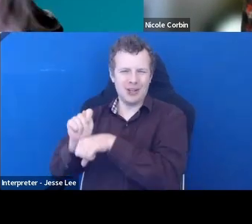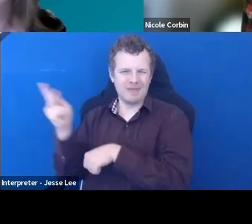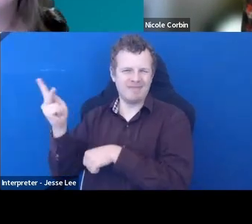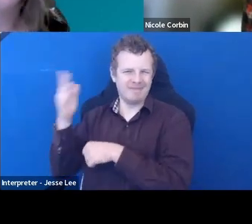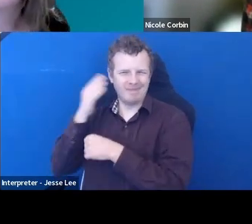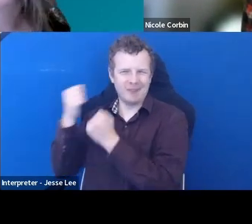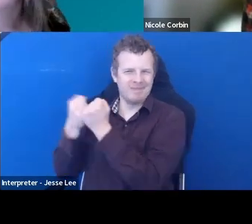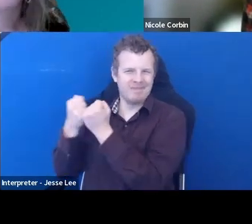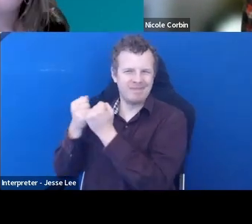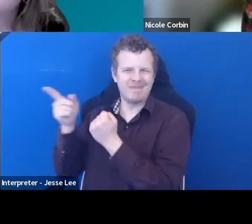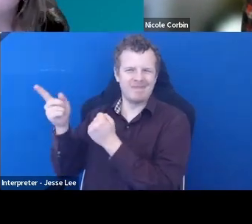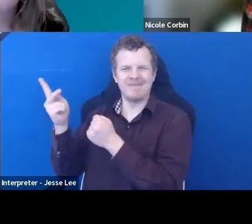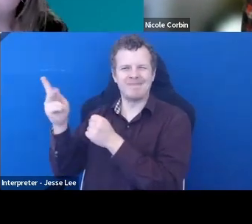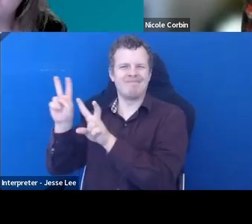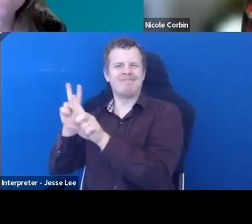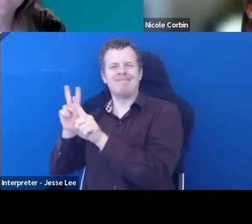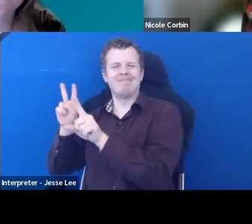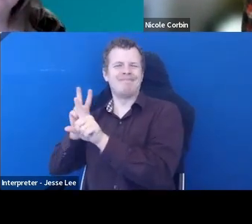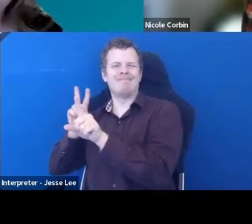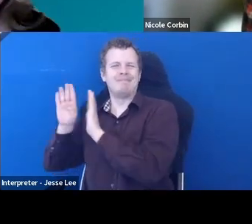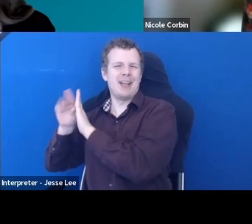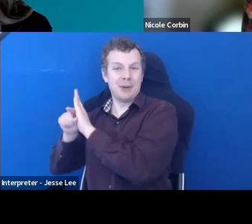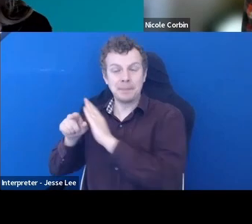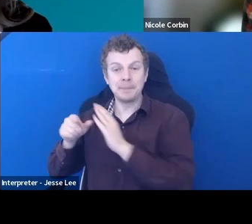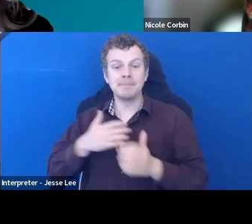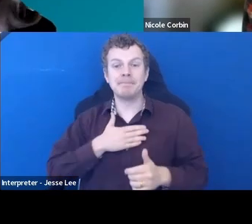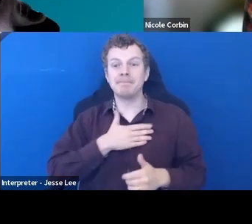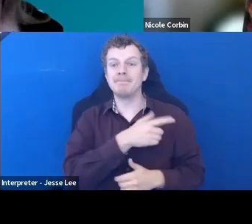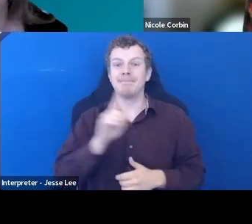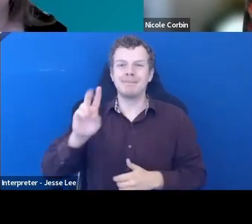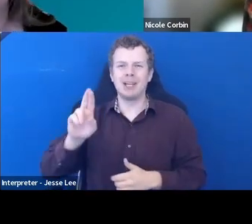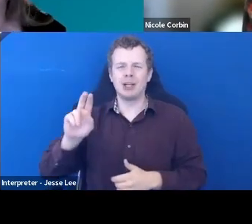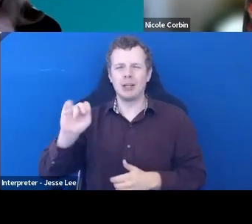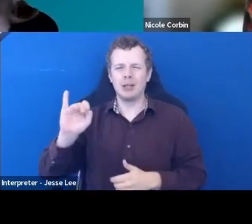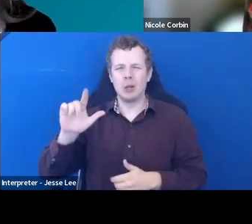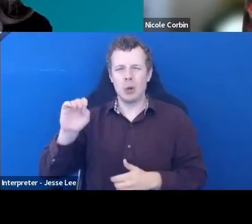Today we are very fortunate enough to have Dr. Nicole Corbin from the University of Pittsburgh